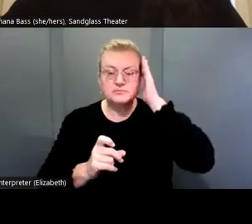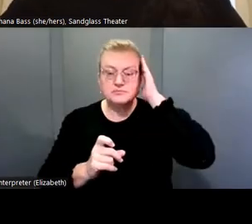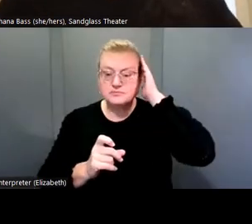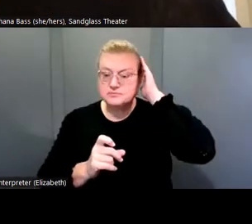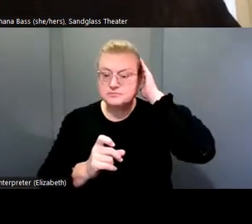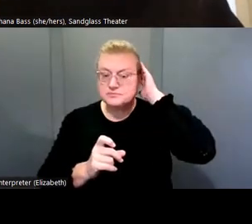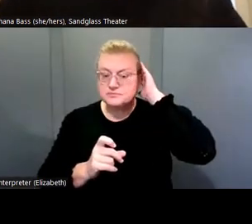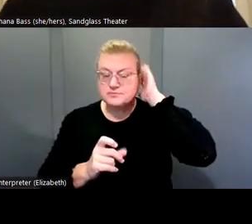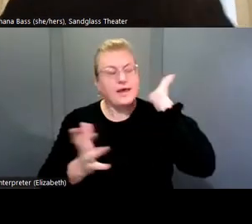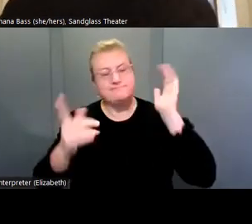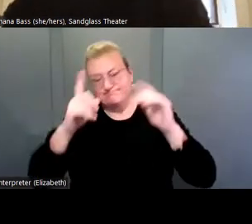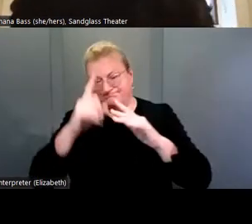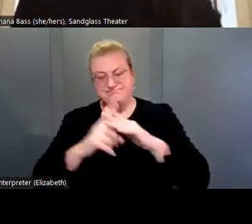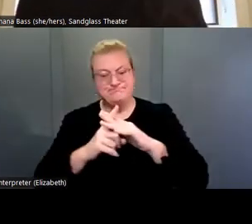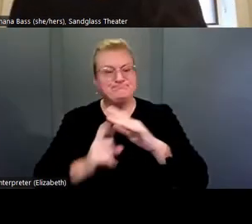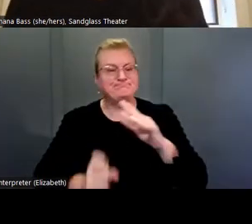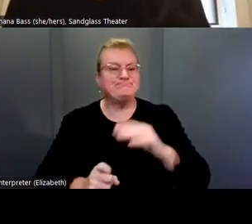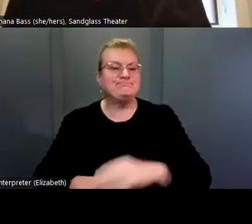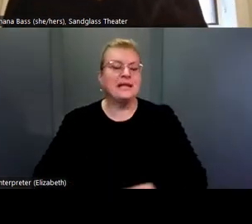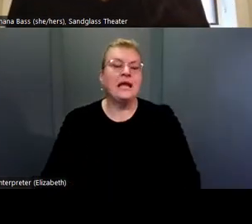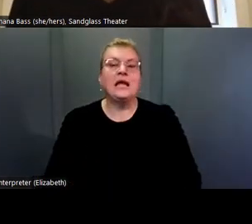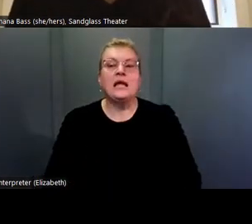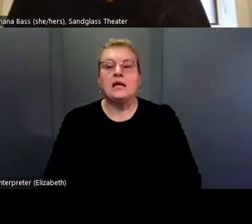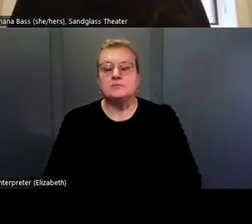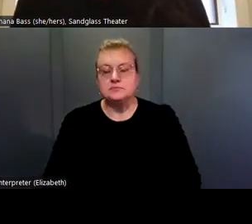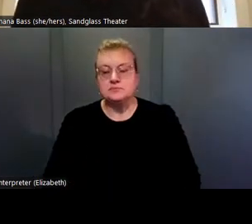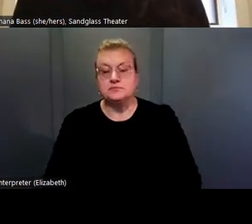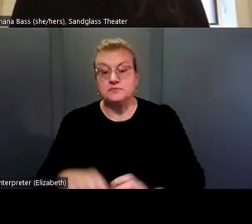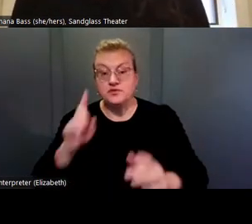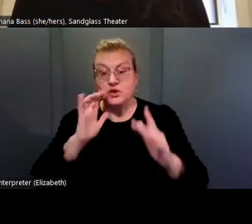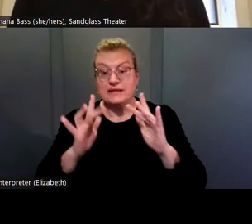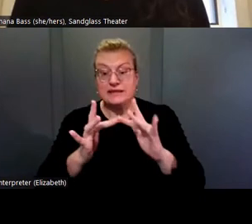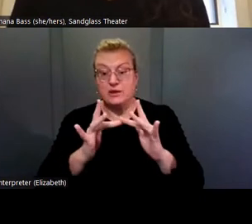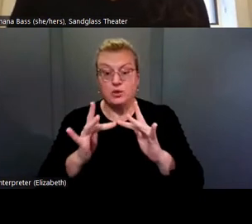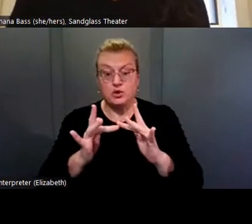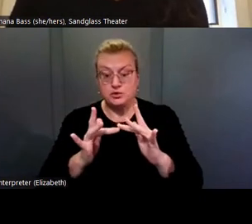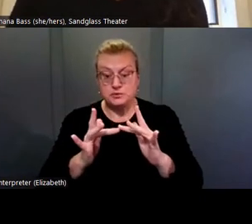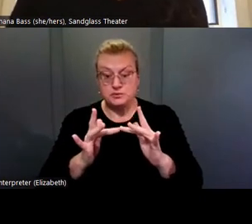It's gone. In terms of networks, I think..